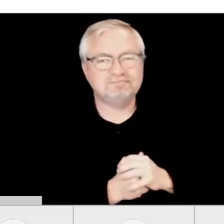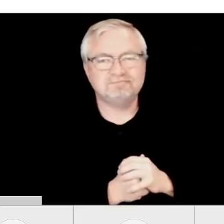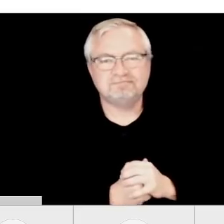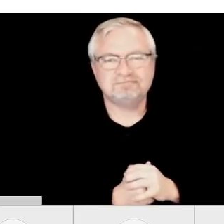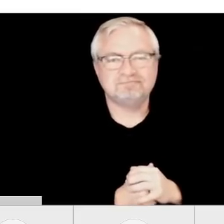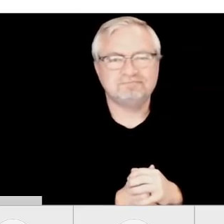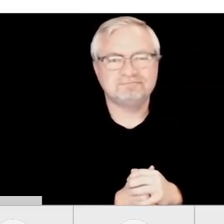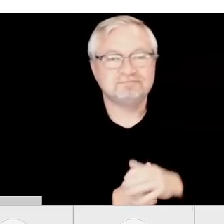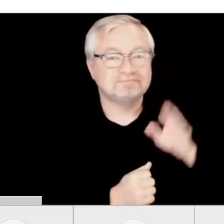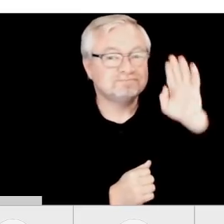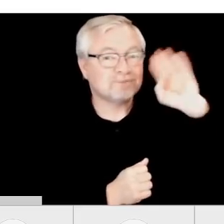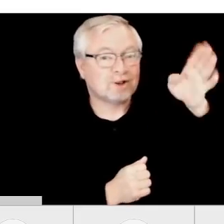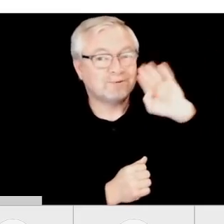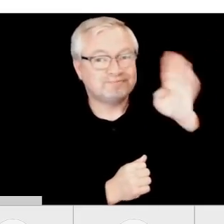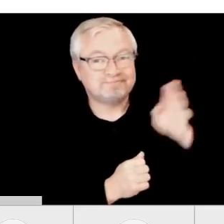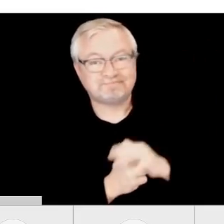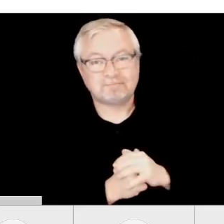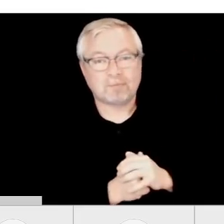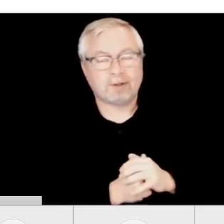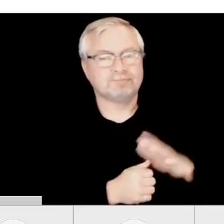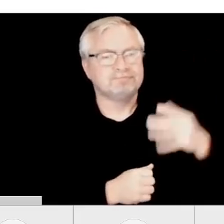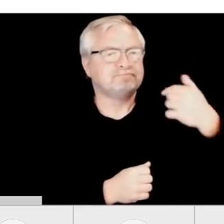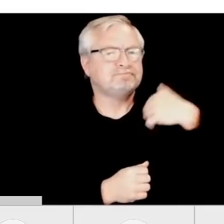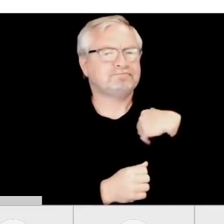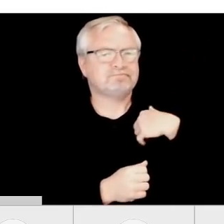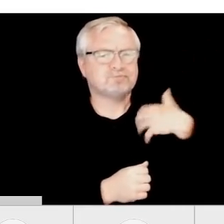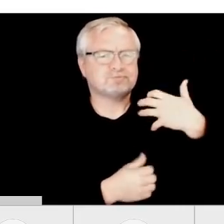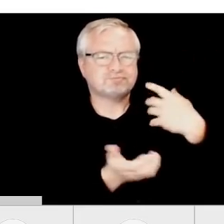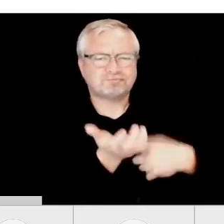Yes, hi. So just regarding the end of May.